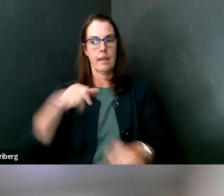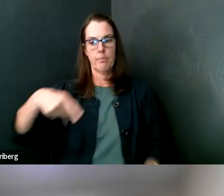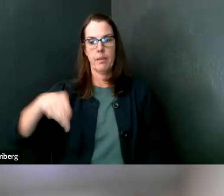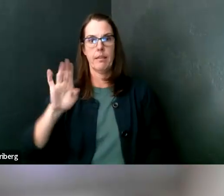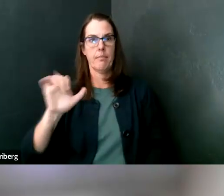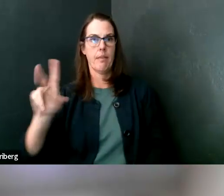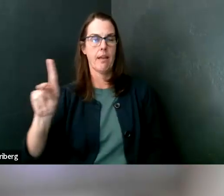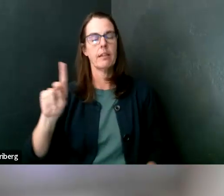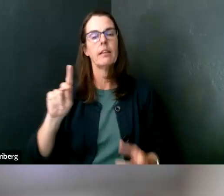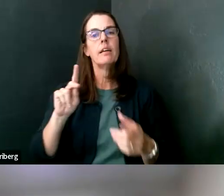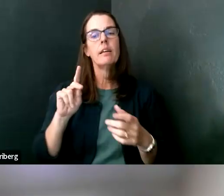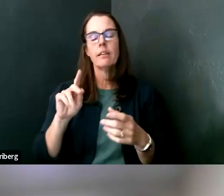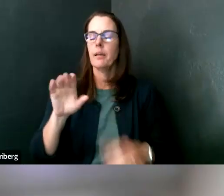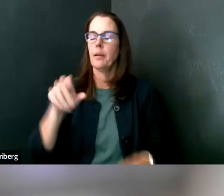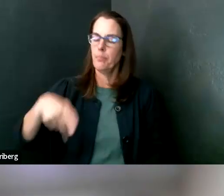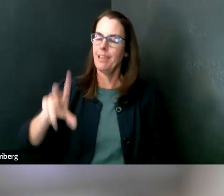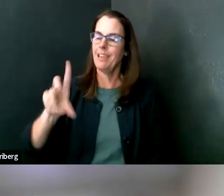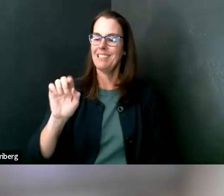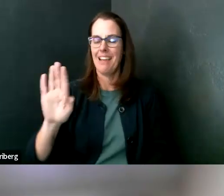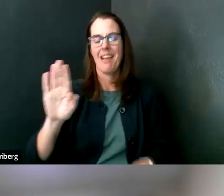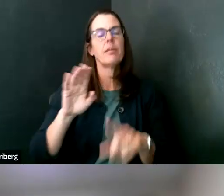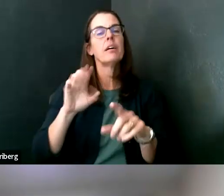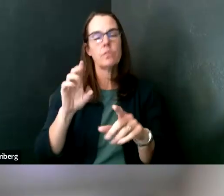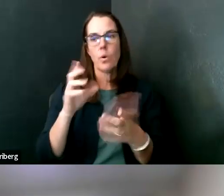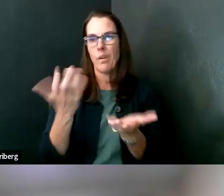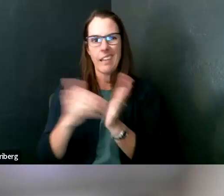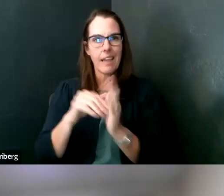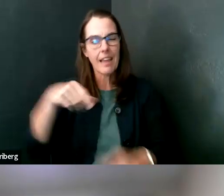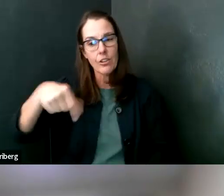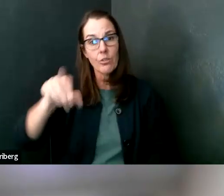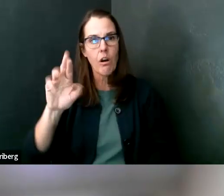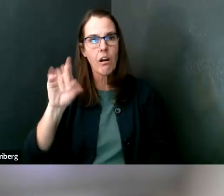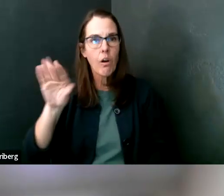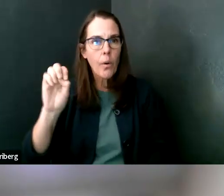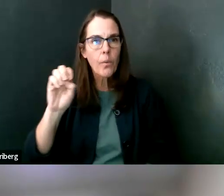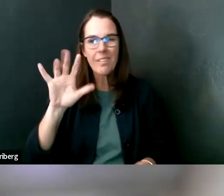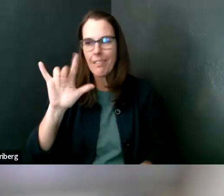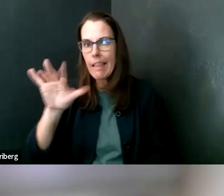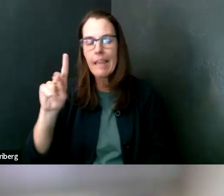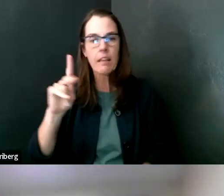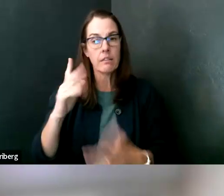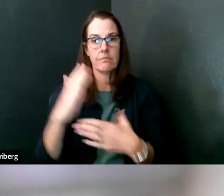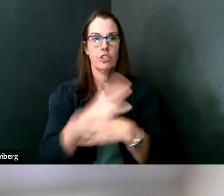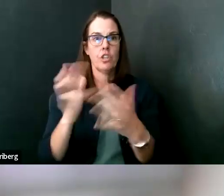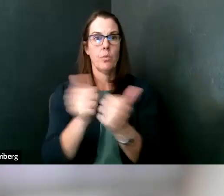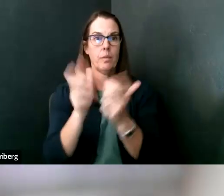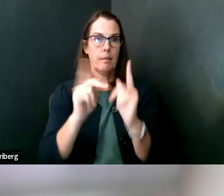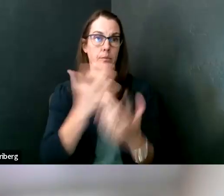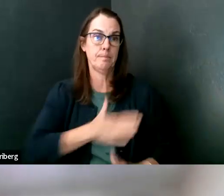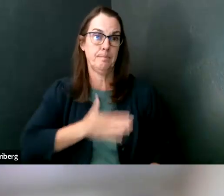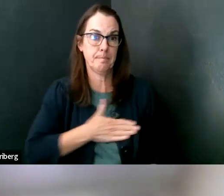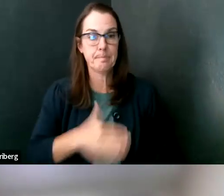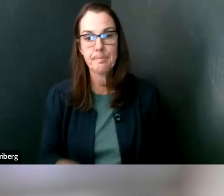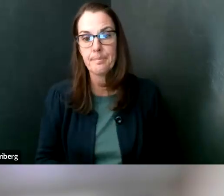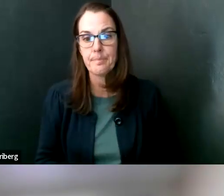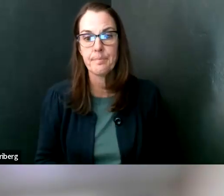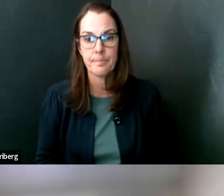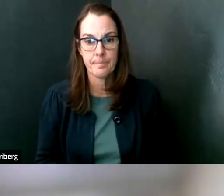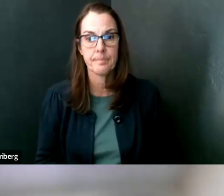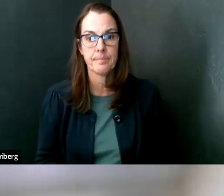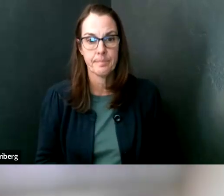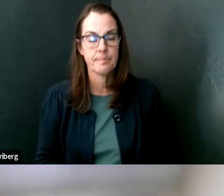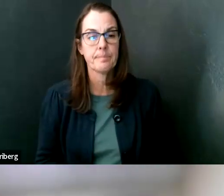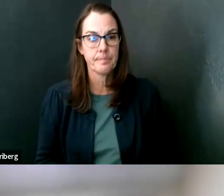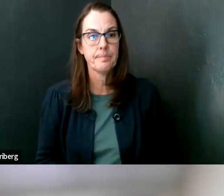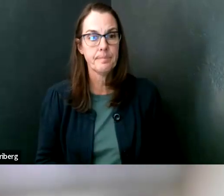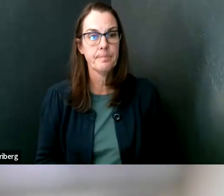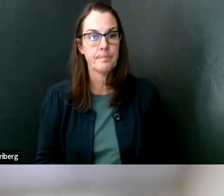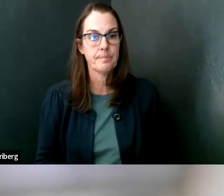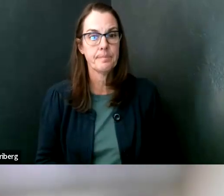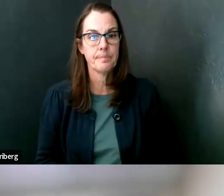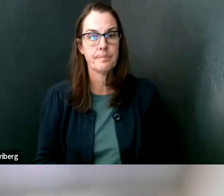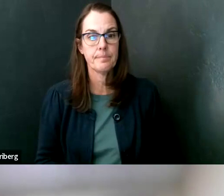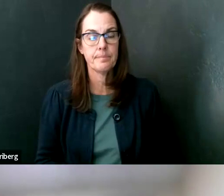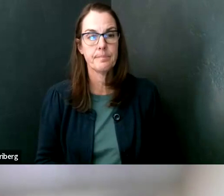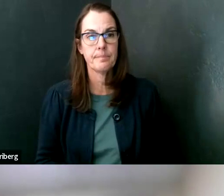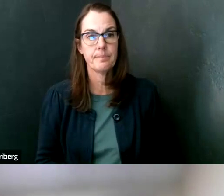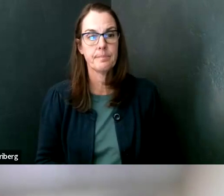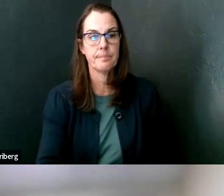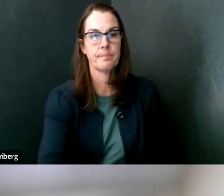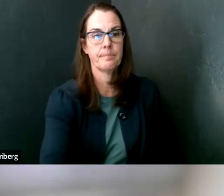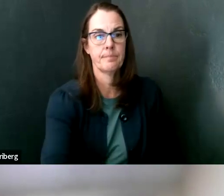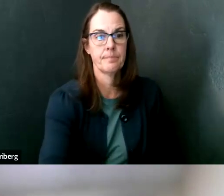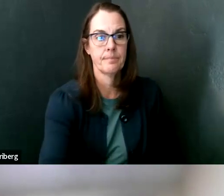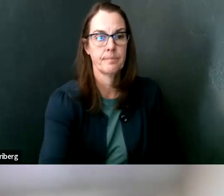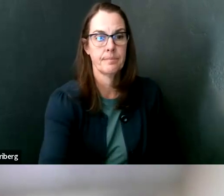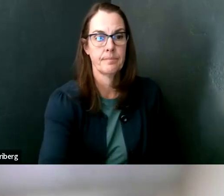and feedback form so that we can get you know as much feedback from Oregonians as possible.